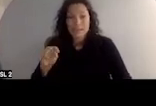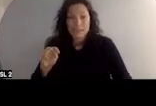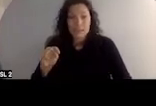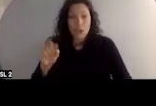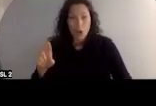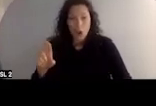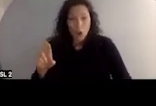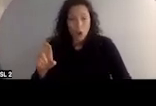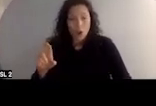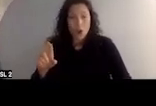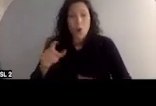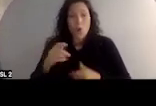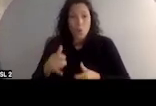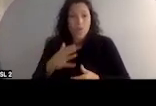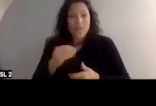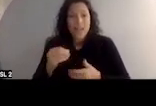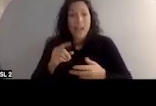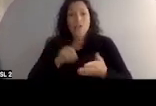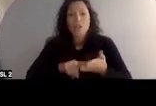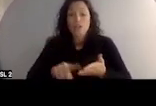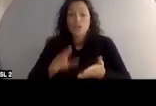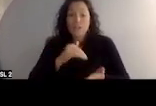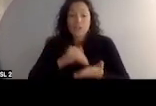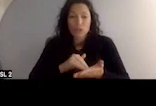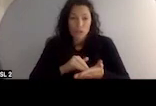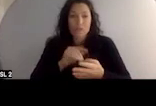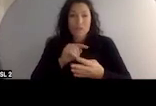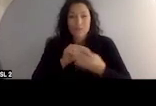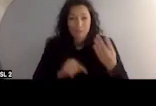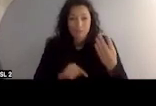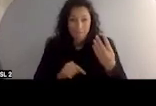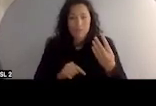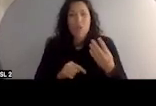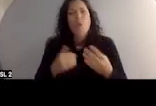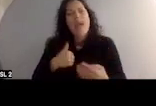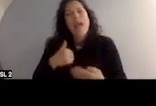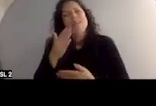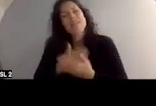We also have carved out some activities that do not generate research